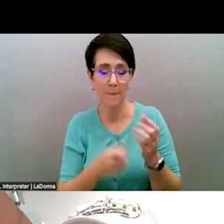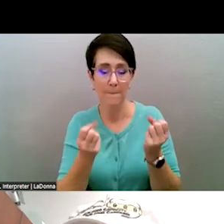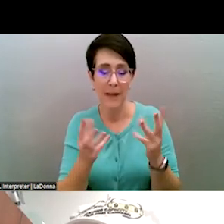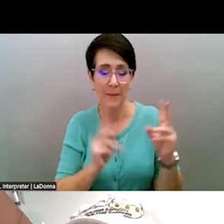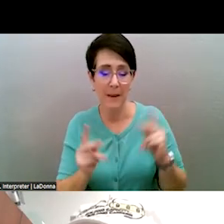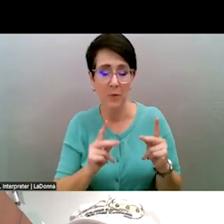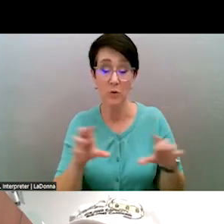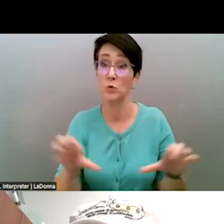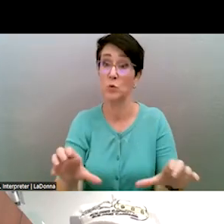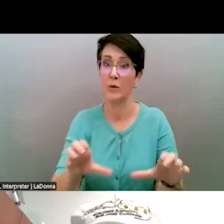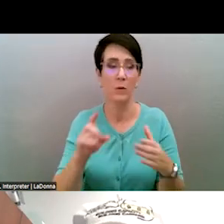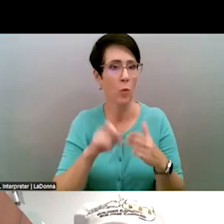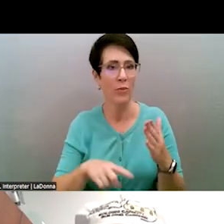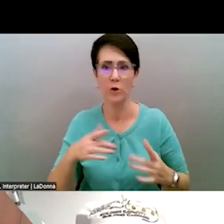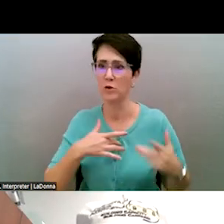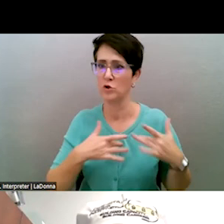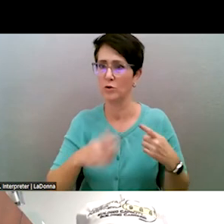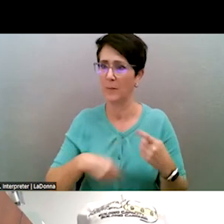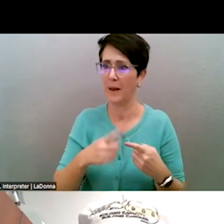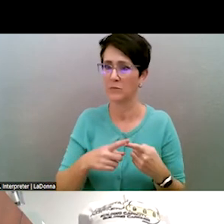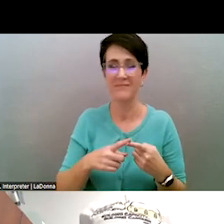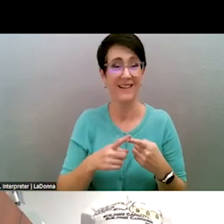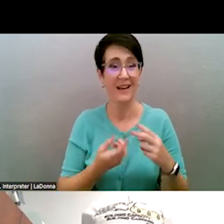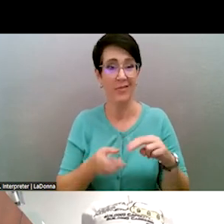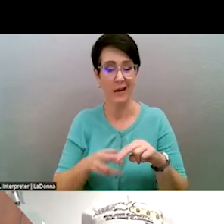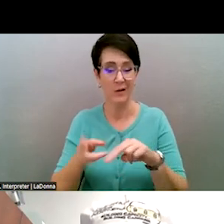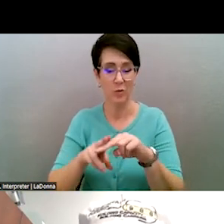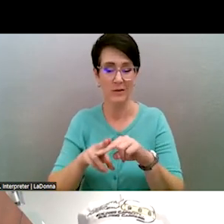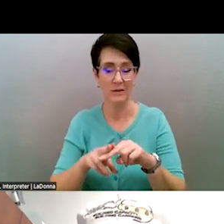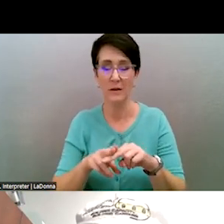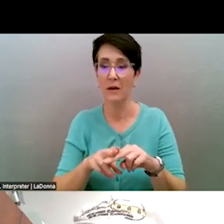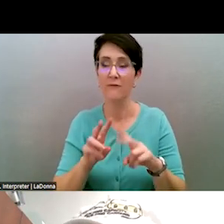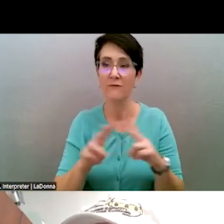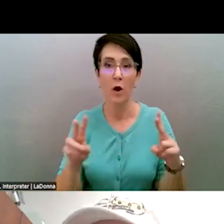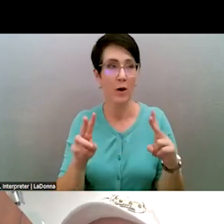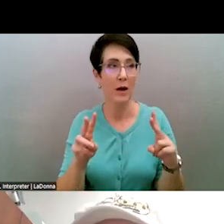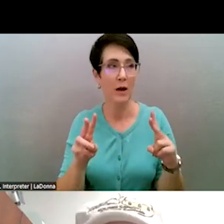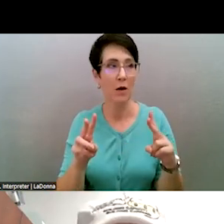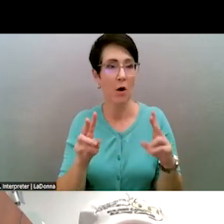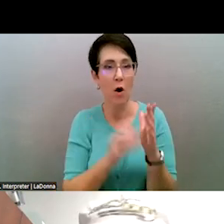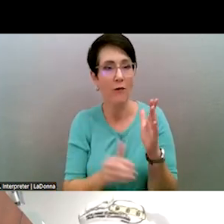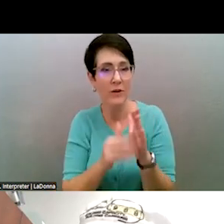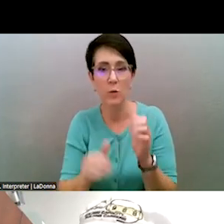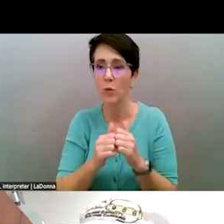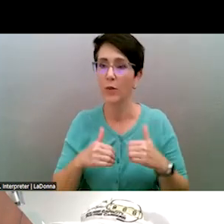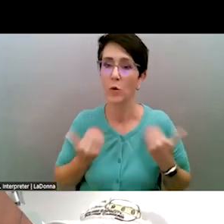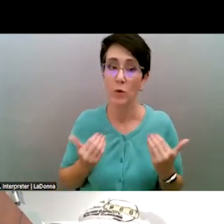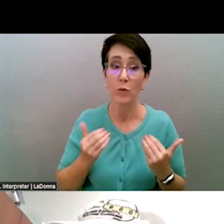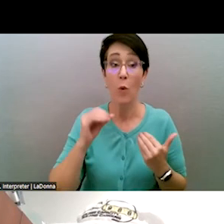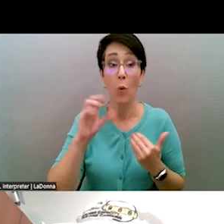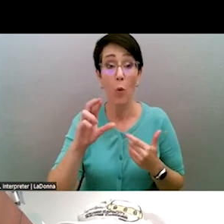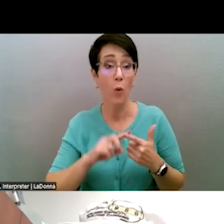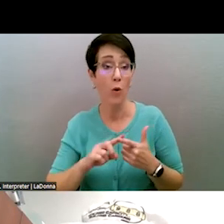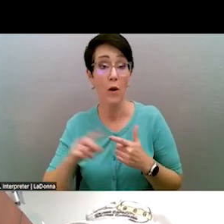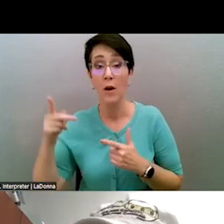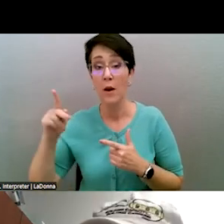IT LOOKS LIKE THOSE INCREASES ARE, PARTICULARLY PRONOUNCED AMONG YOUTH. PEOPLE OF COLOR. SO, THIS,